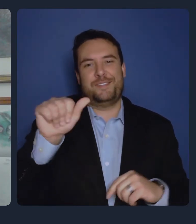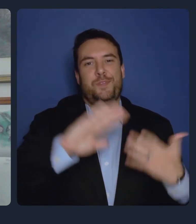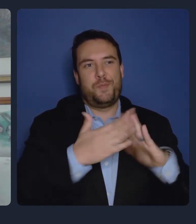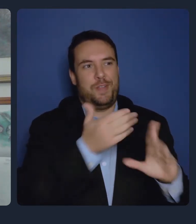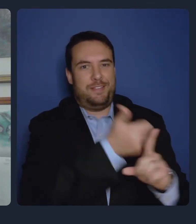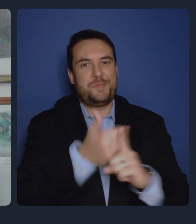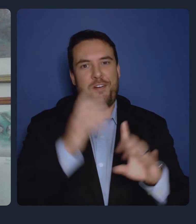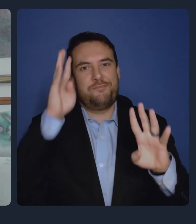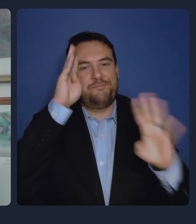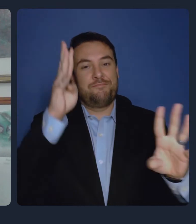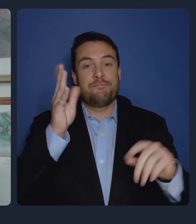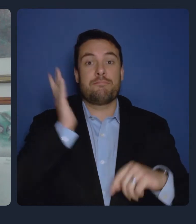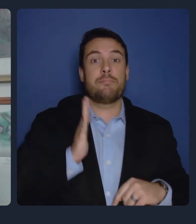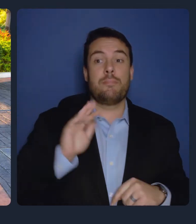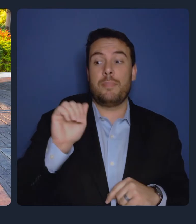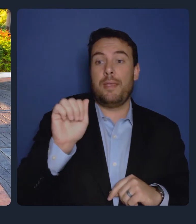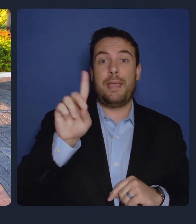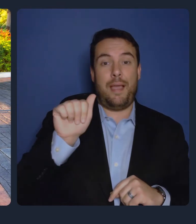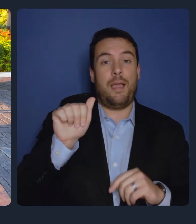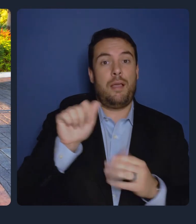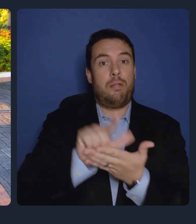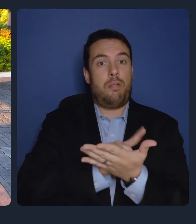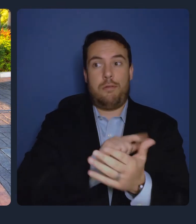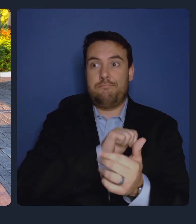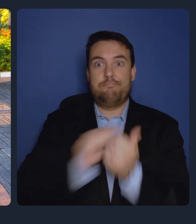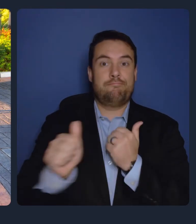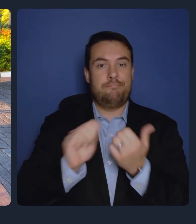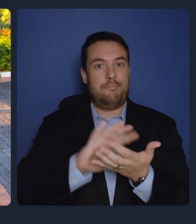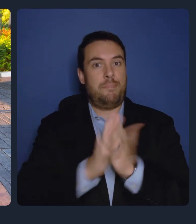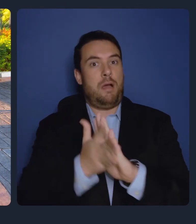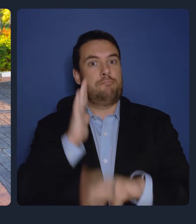when the Americans with Disabilities Act became law and buildings